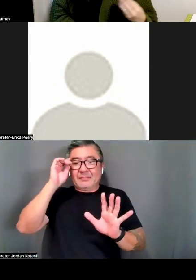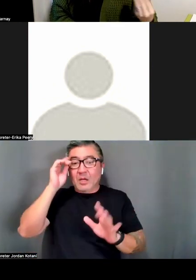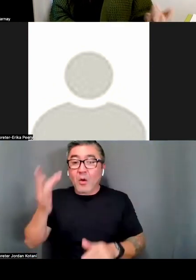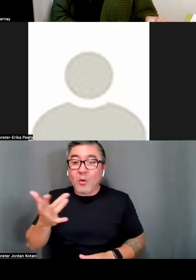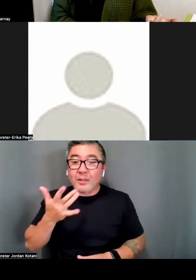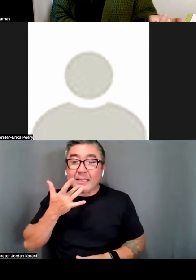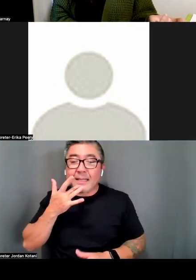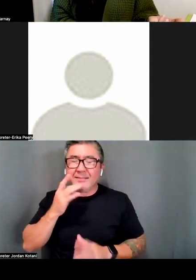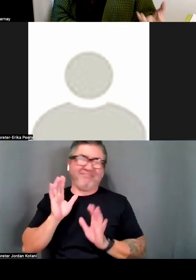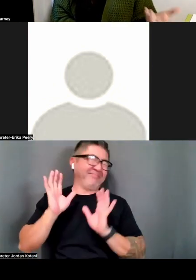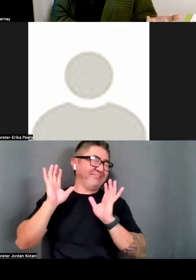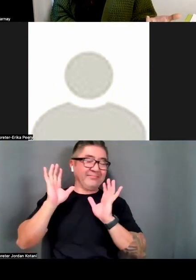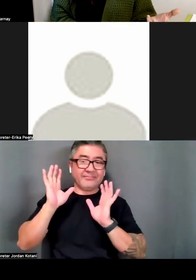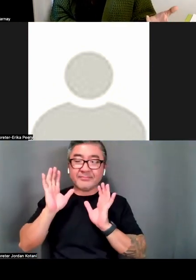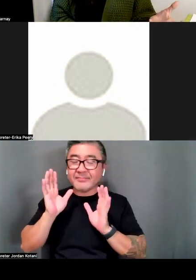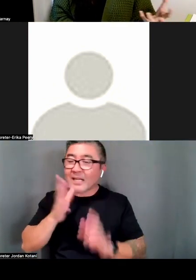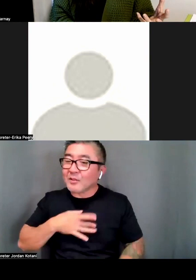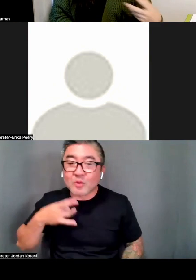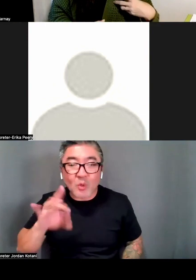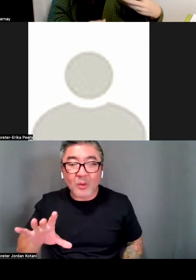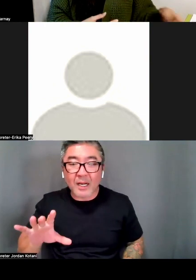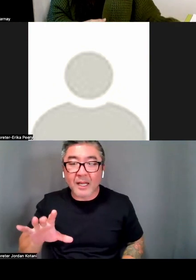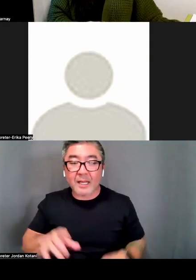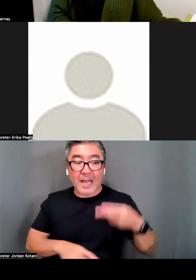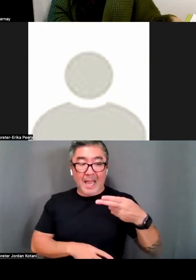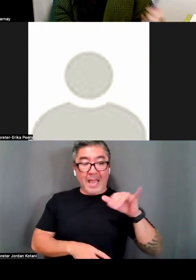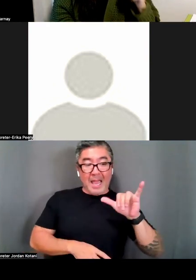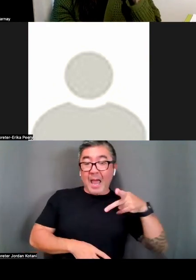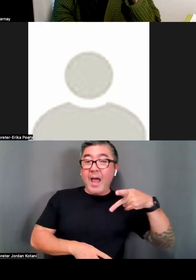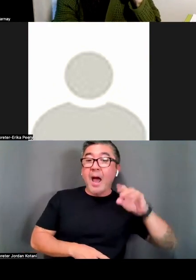what that looks like, hyposensitivity, it looks like constantly putting things,